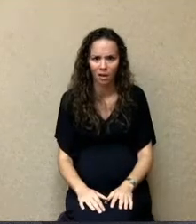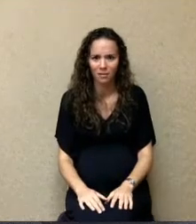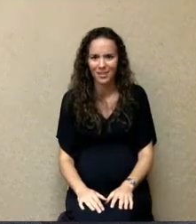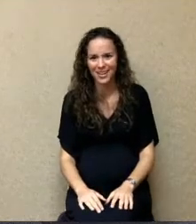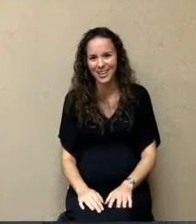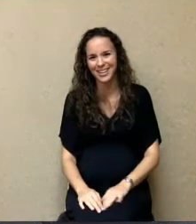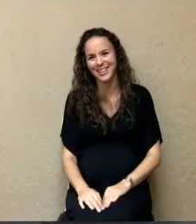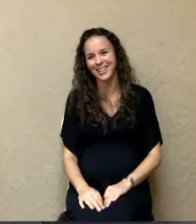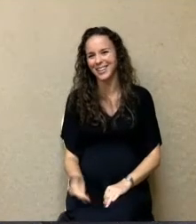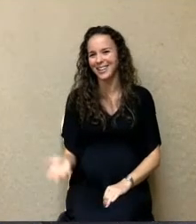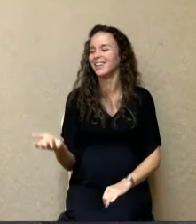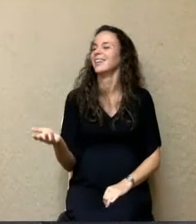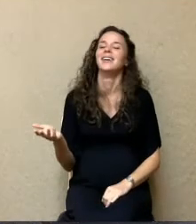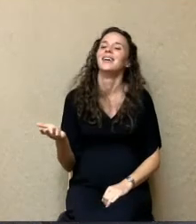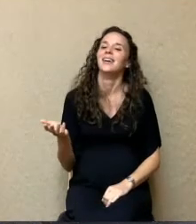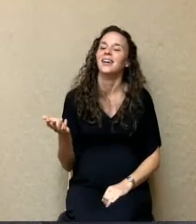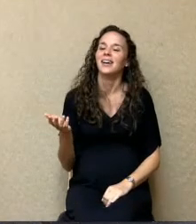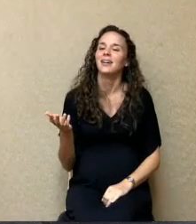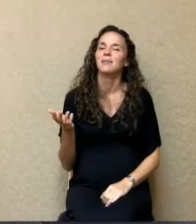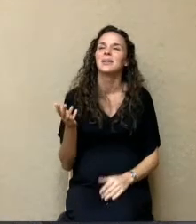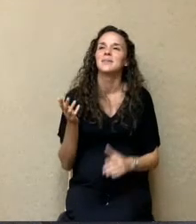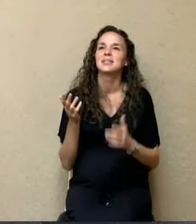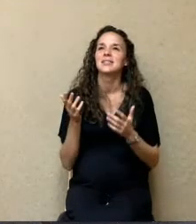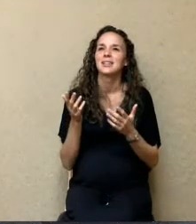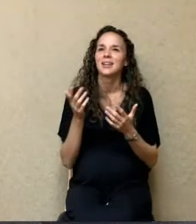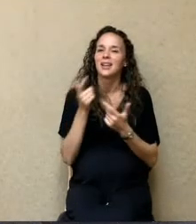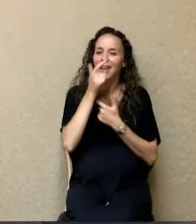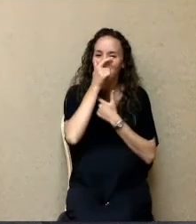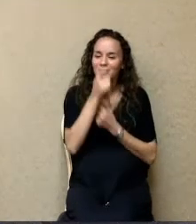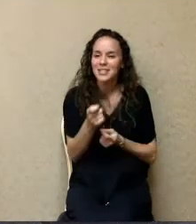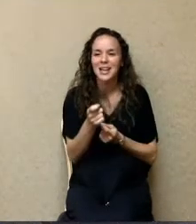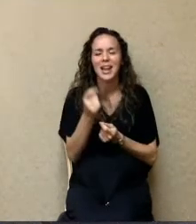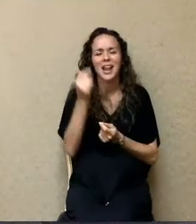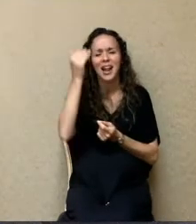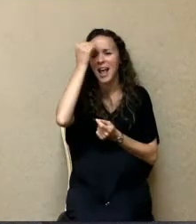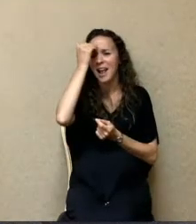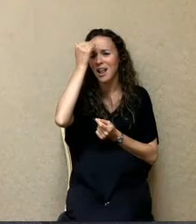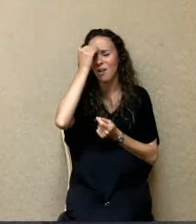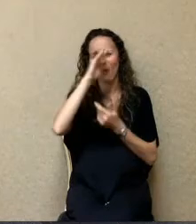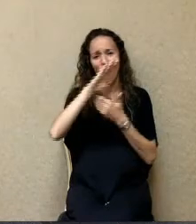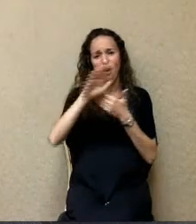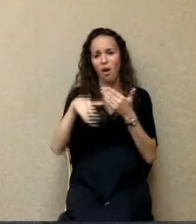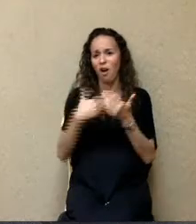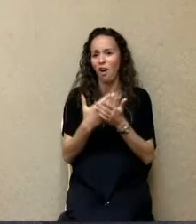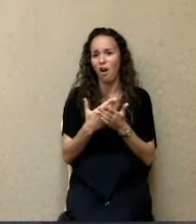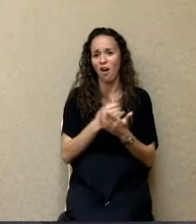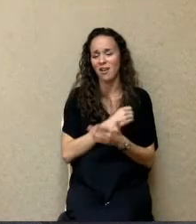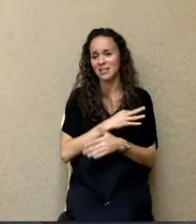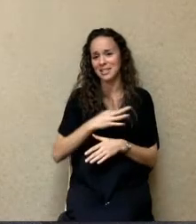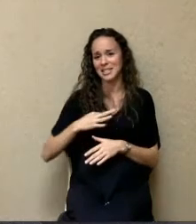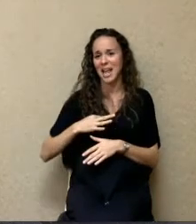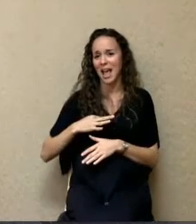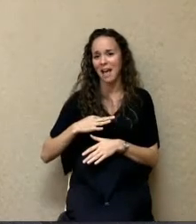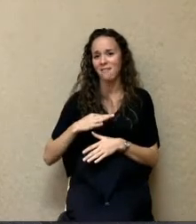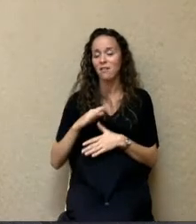She got this but it was amazing how, and I know that all the staff, it came from a good place